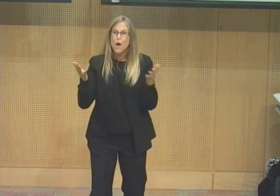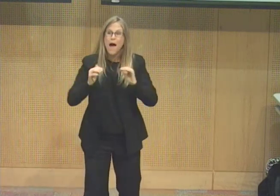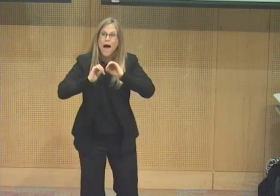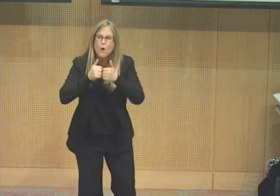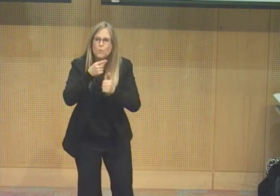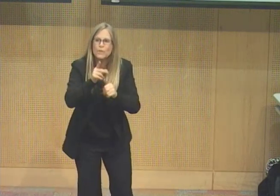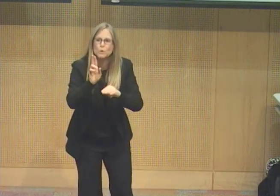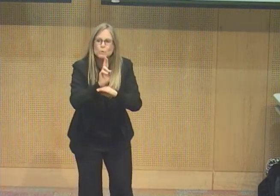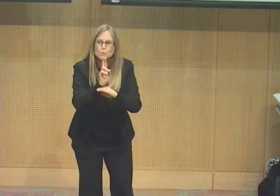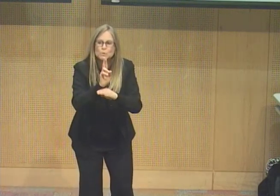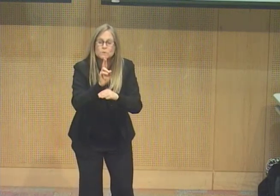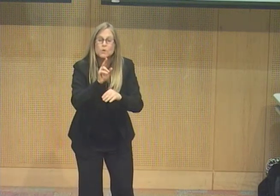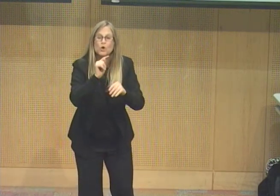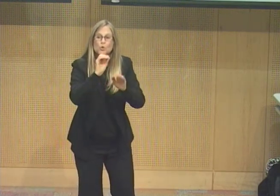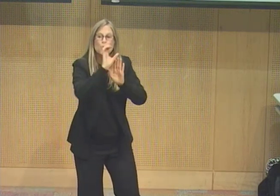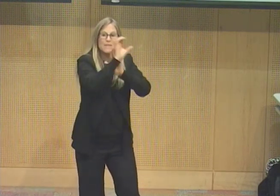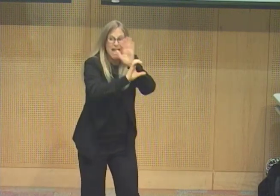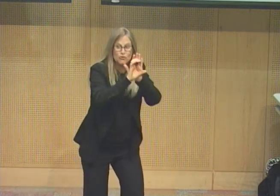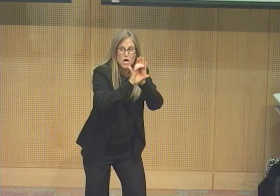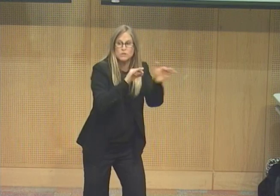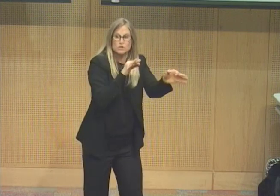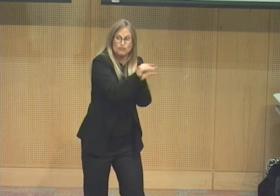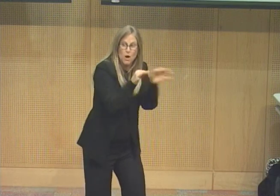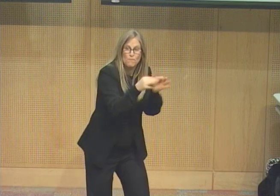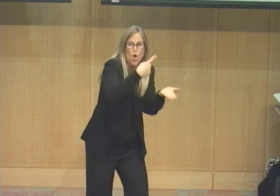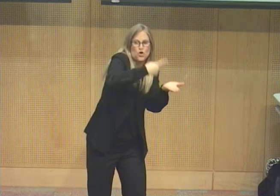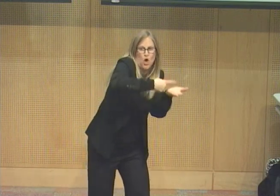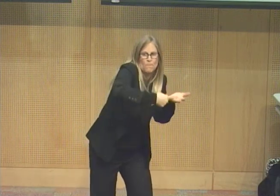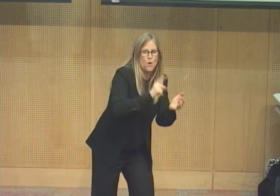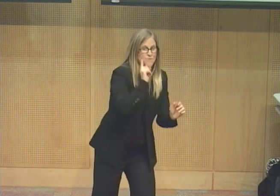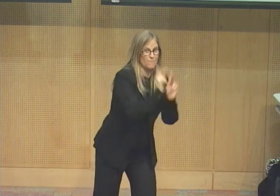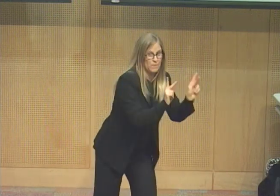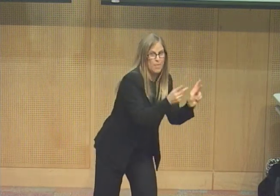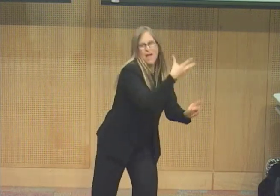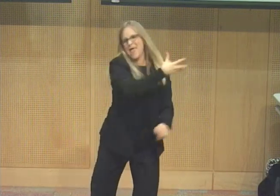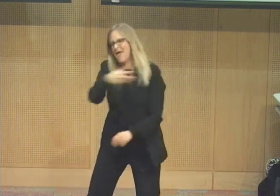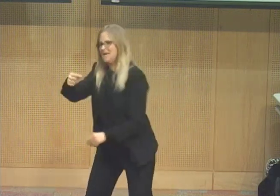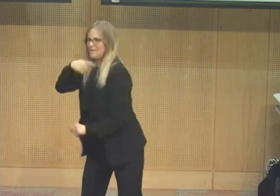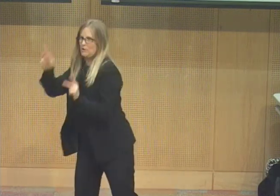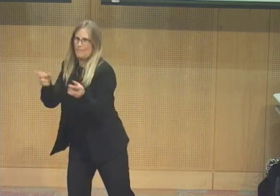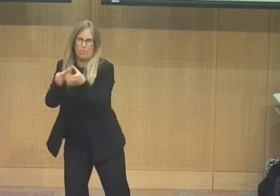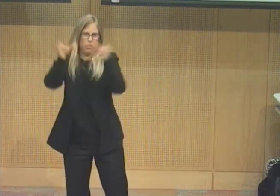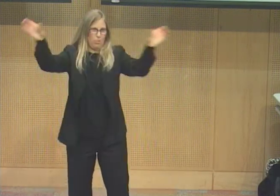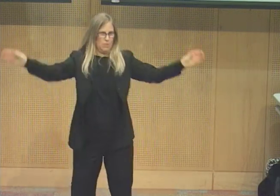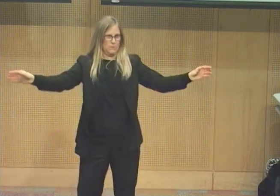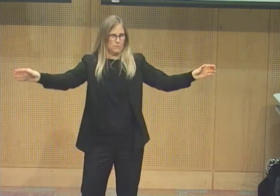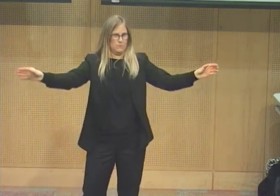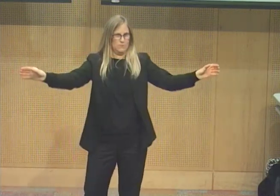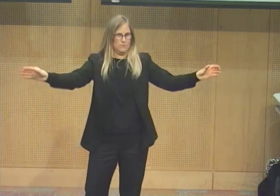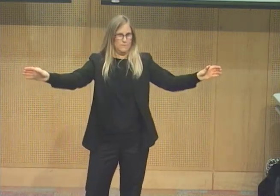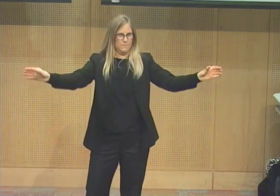Others were bound phrases. Some characteristically talked about Deaf people.